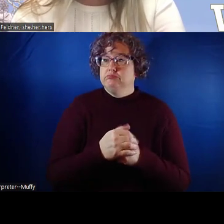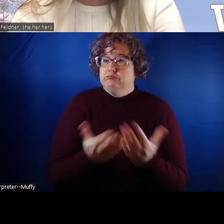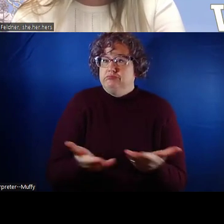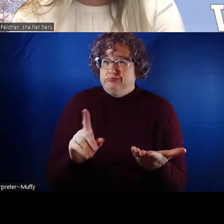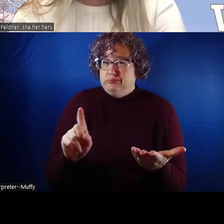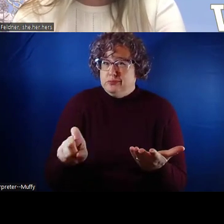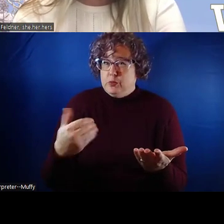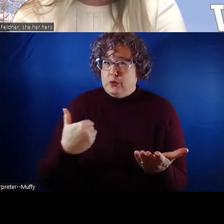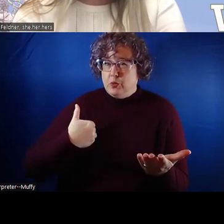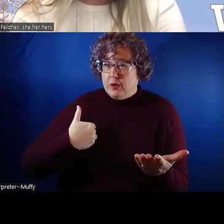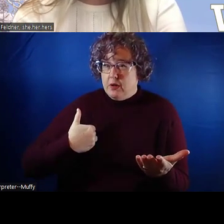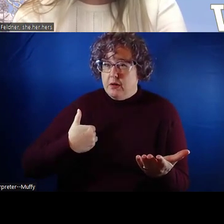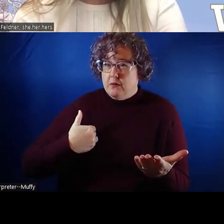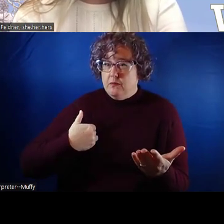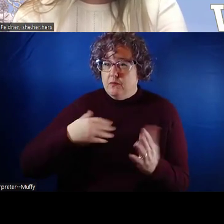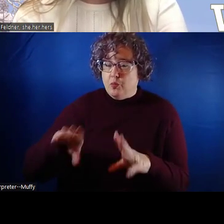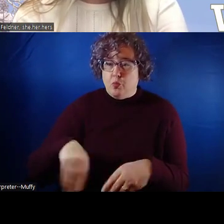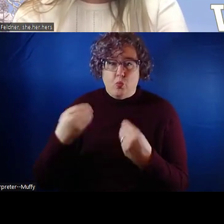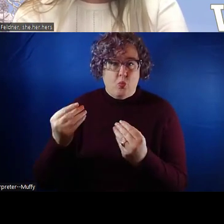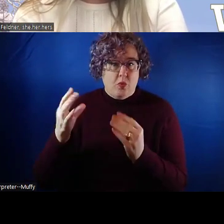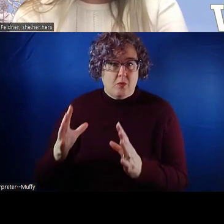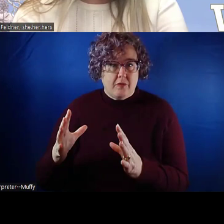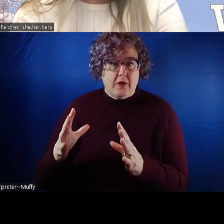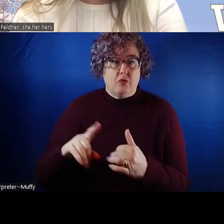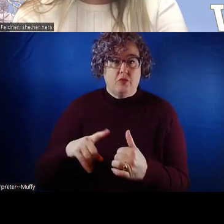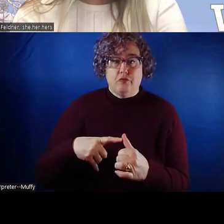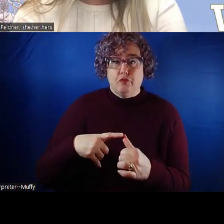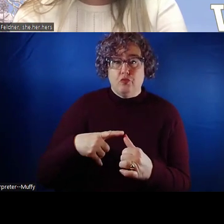with this provider? First, you know, since it's the first visit,